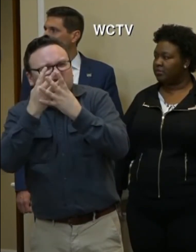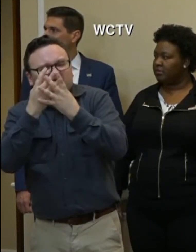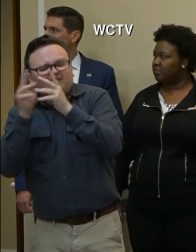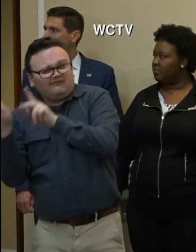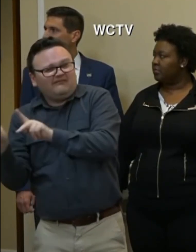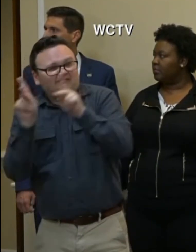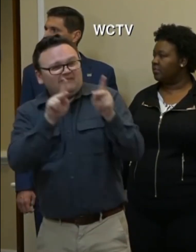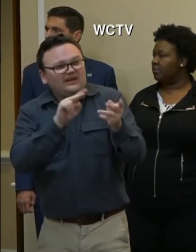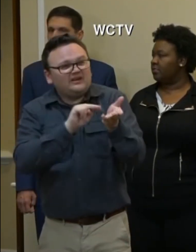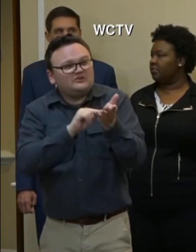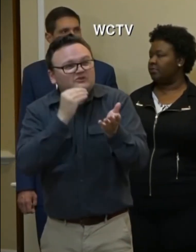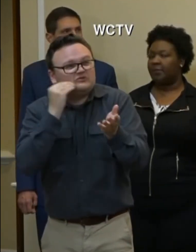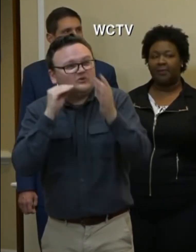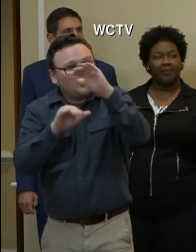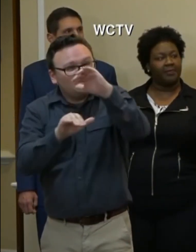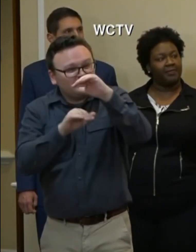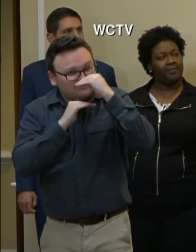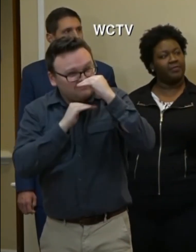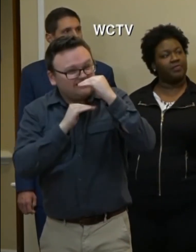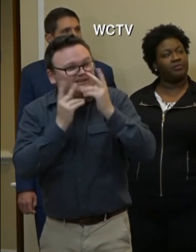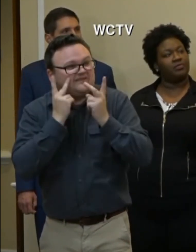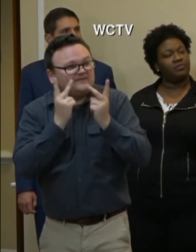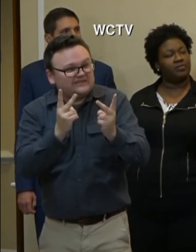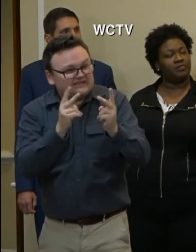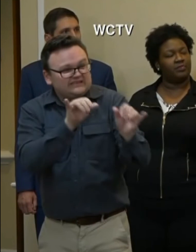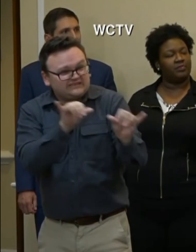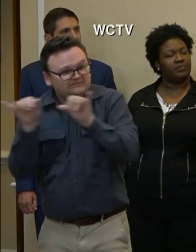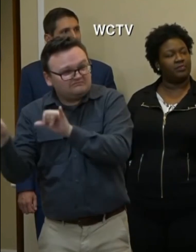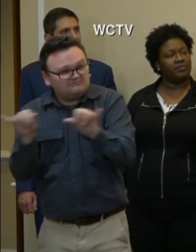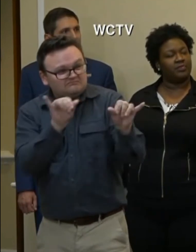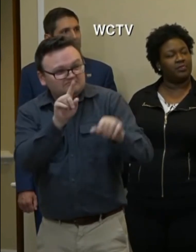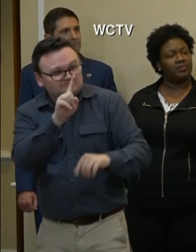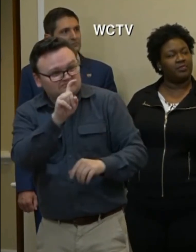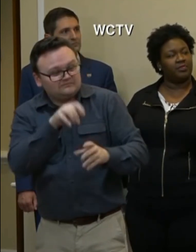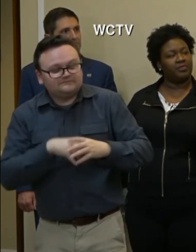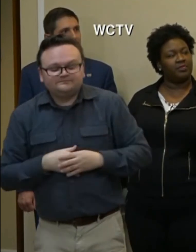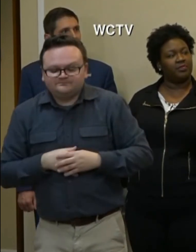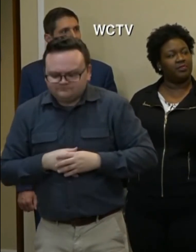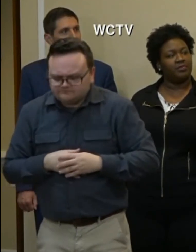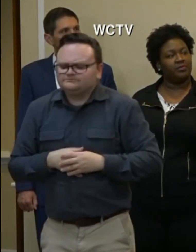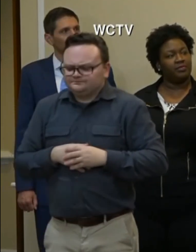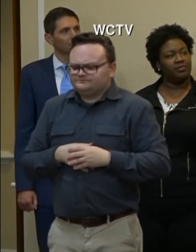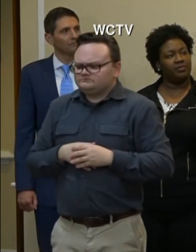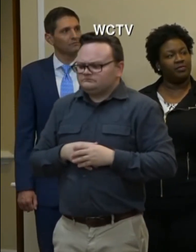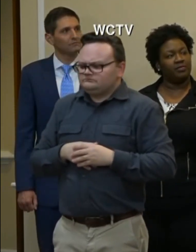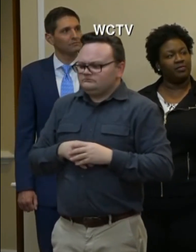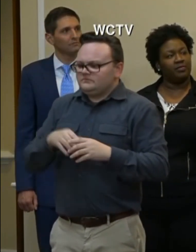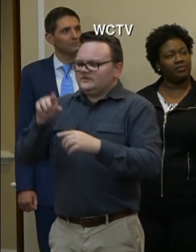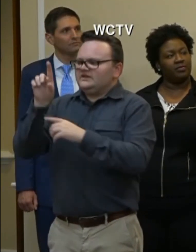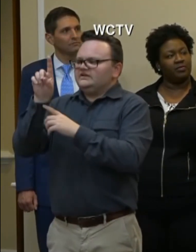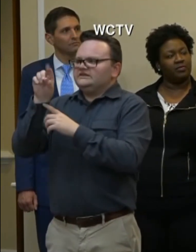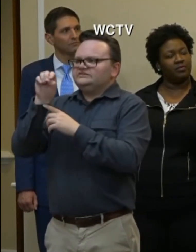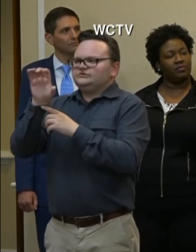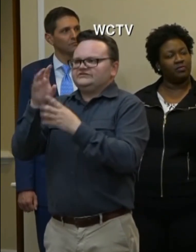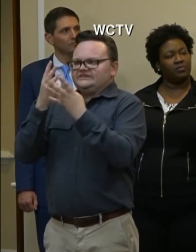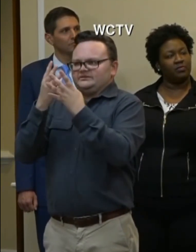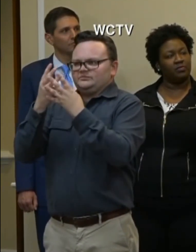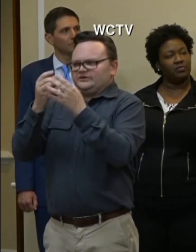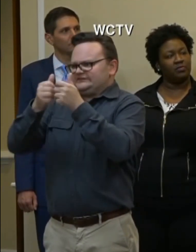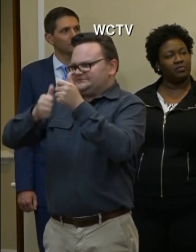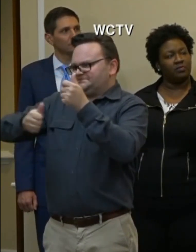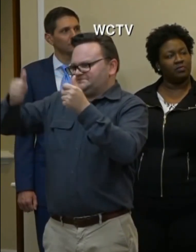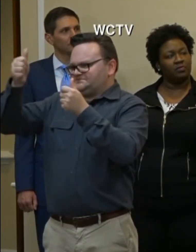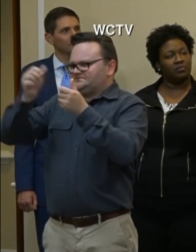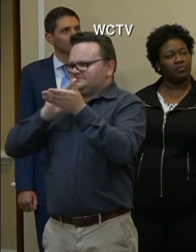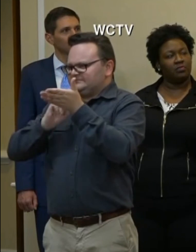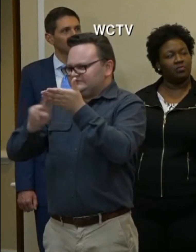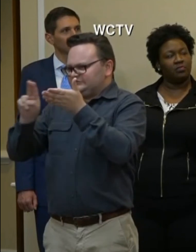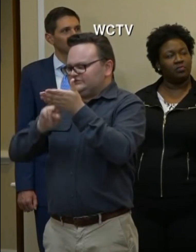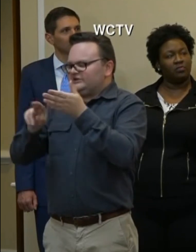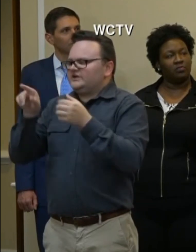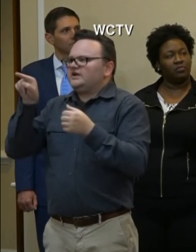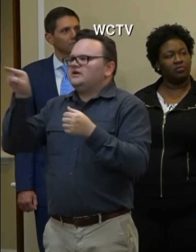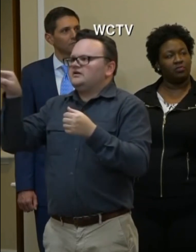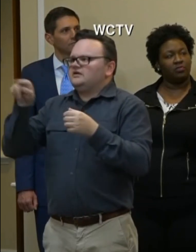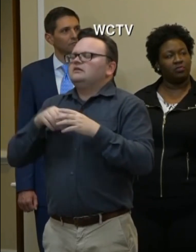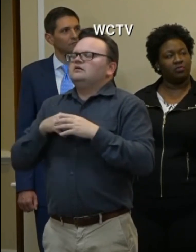yes so the corrections secretary inch is gonna either put ease I've approved him